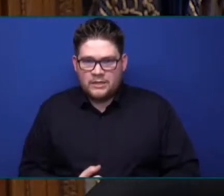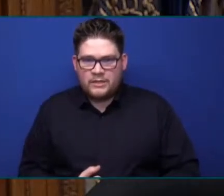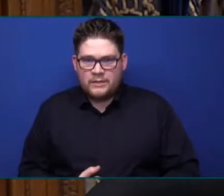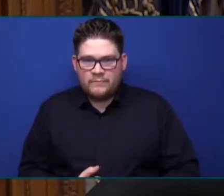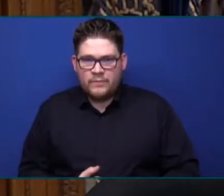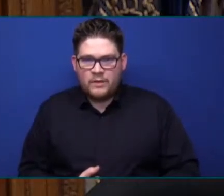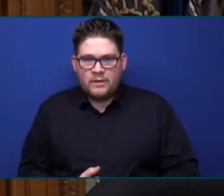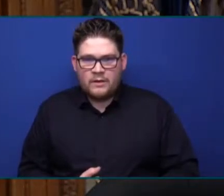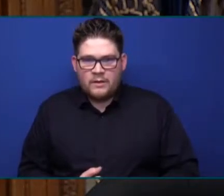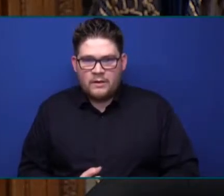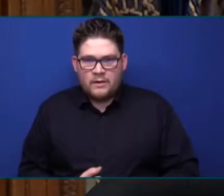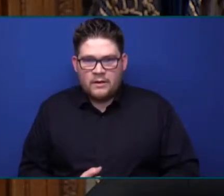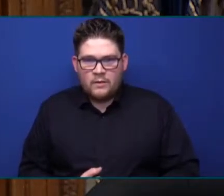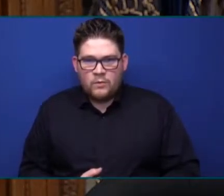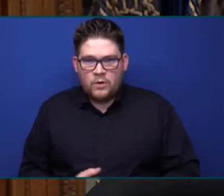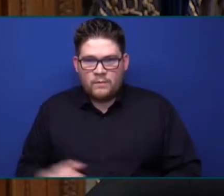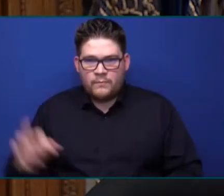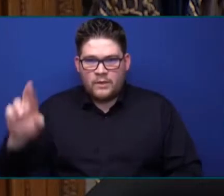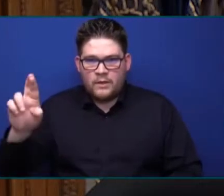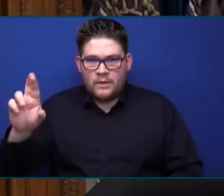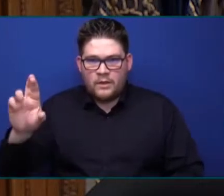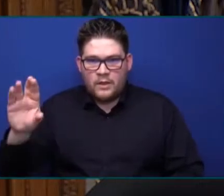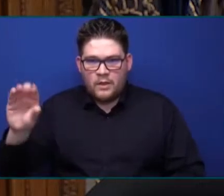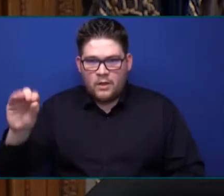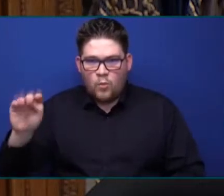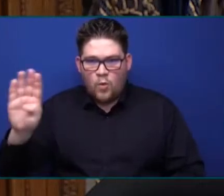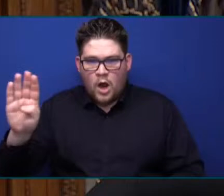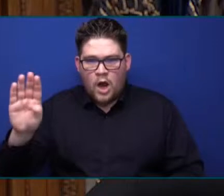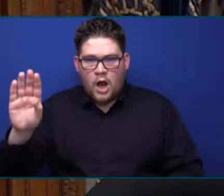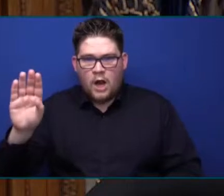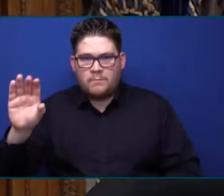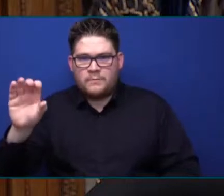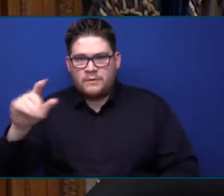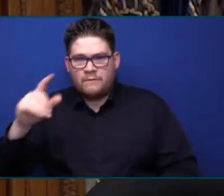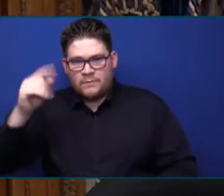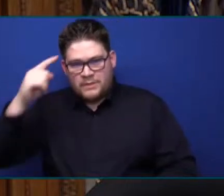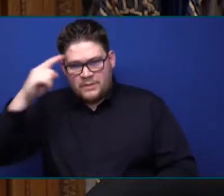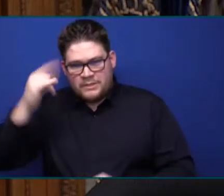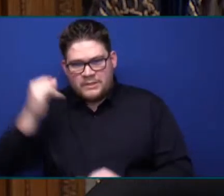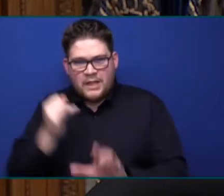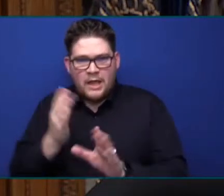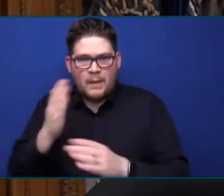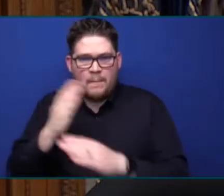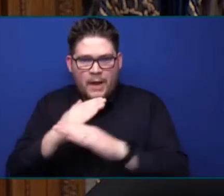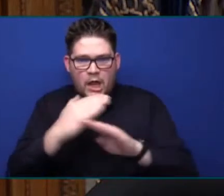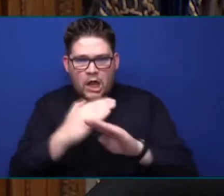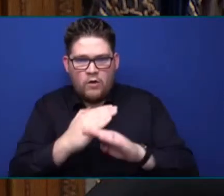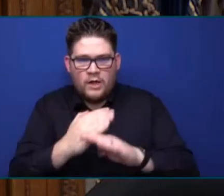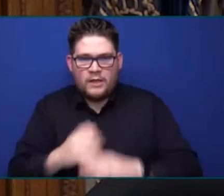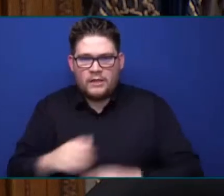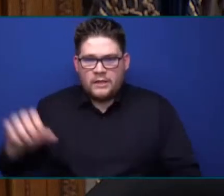Sight-Impaired Consumers; and Timothy Stainton, UBC Centre for Inclusion and Citizenship.